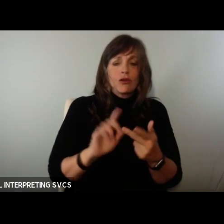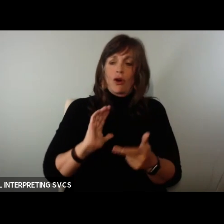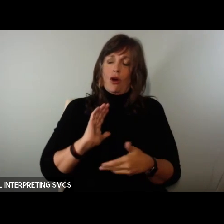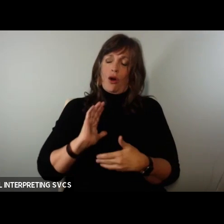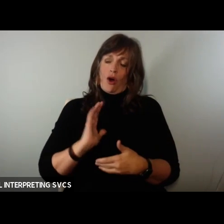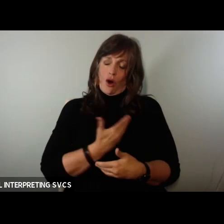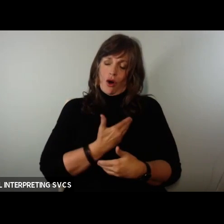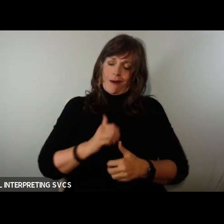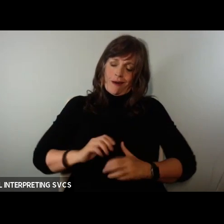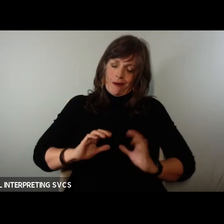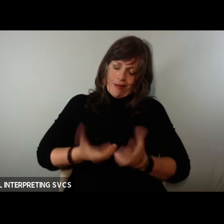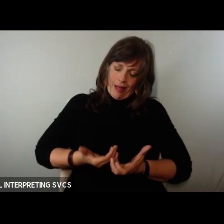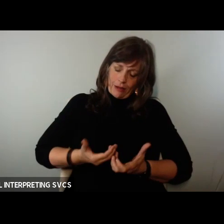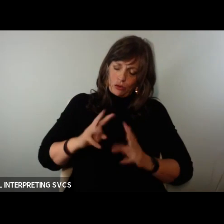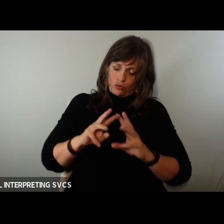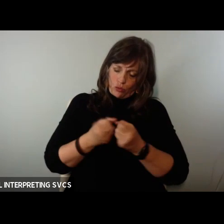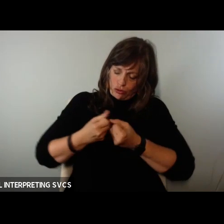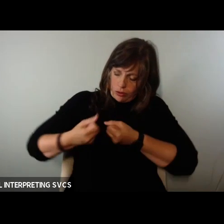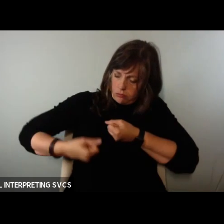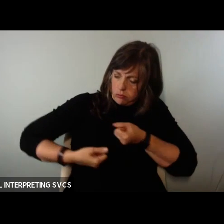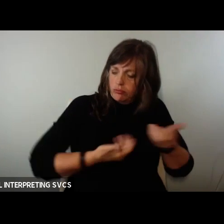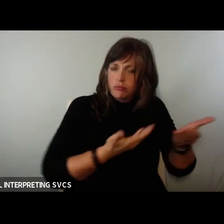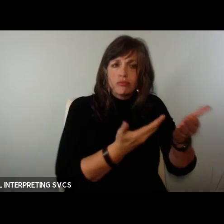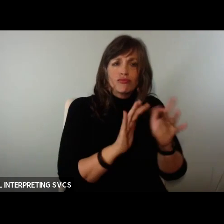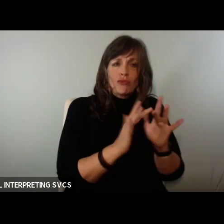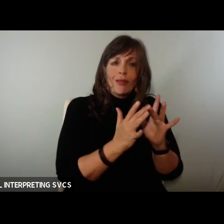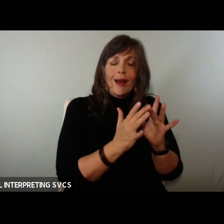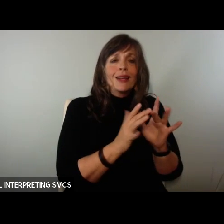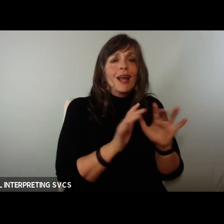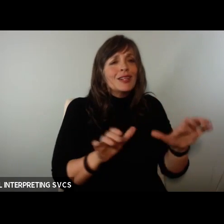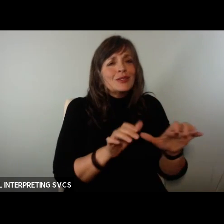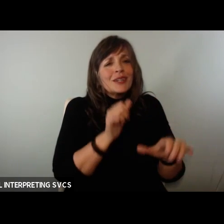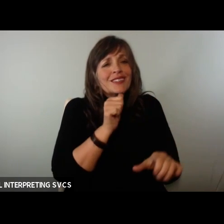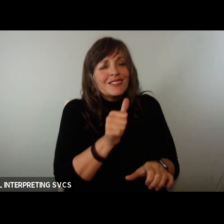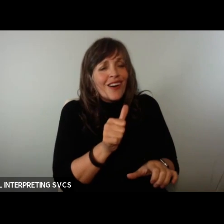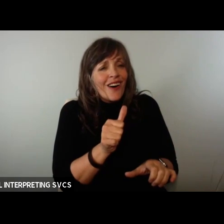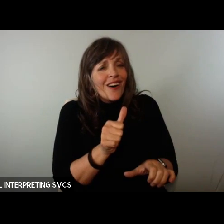and doing non-arts work as we always do. We did speak about this earlier.